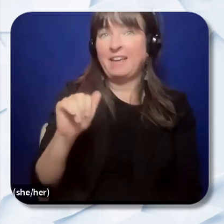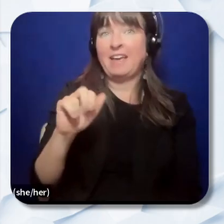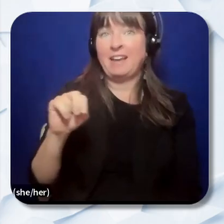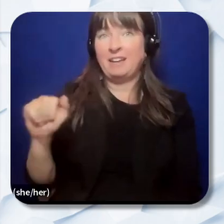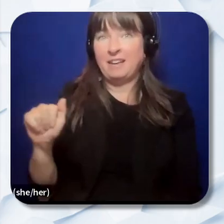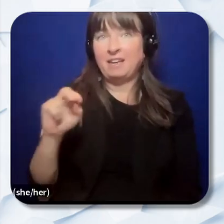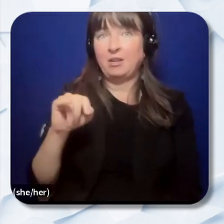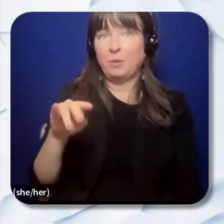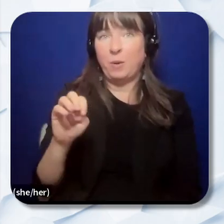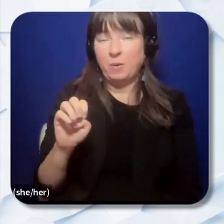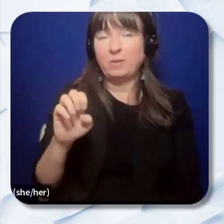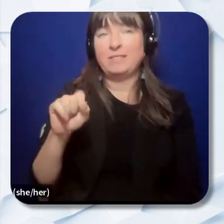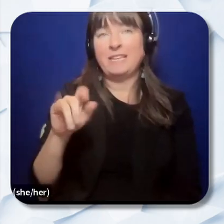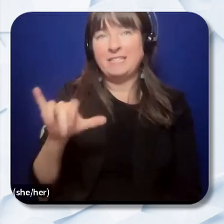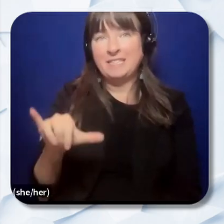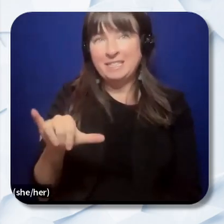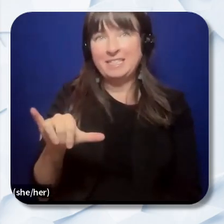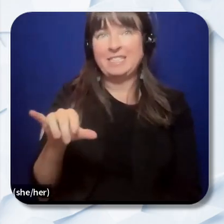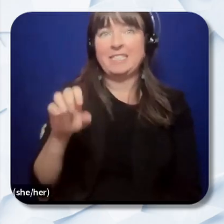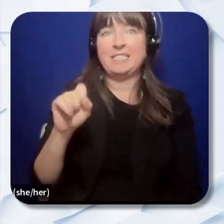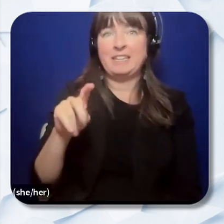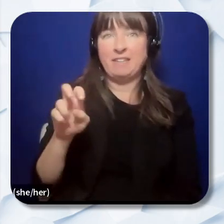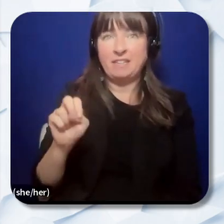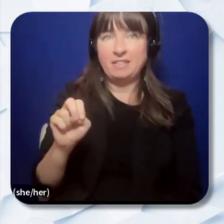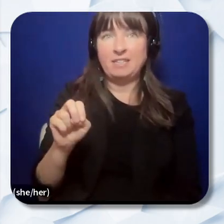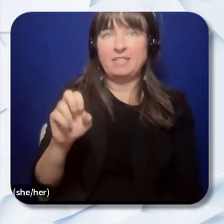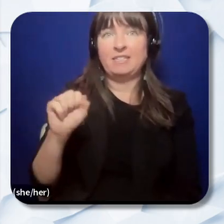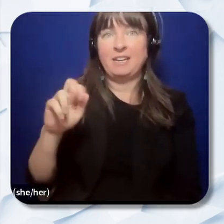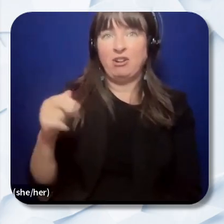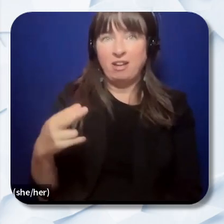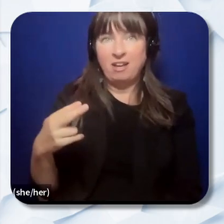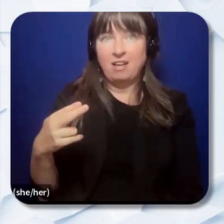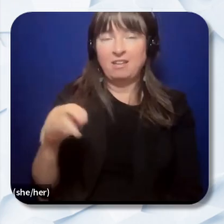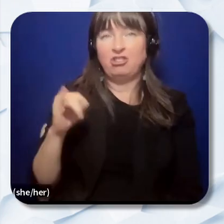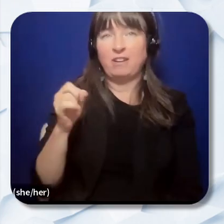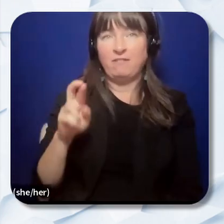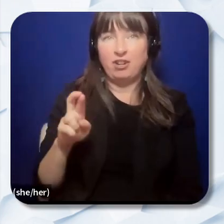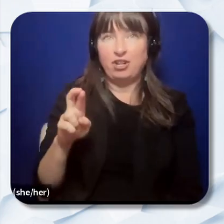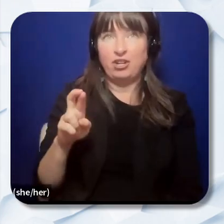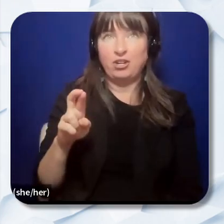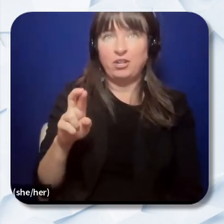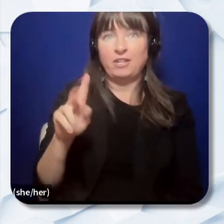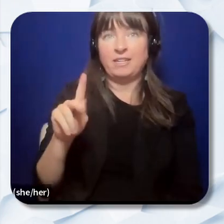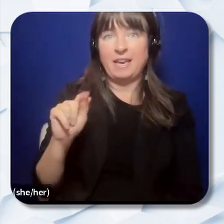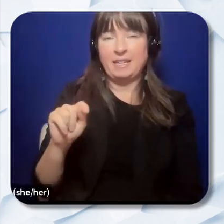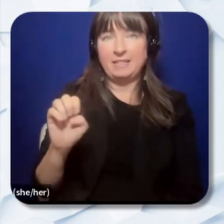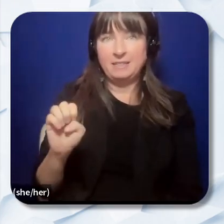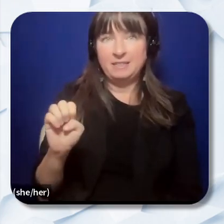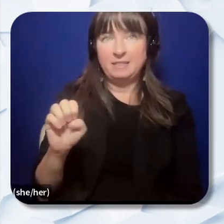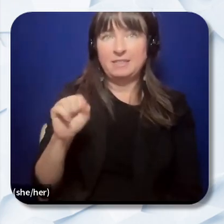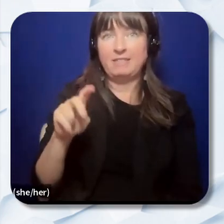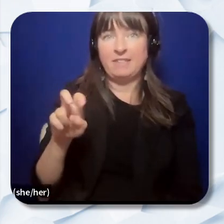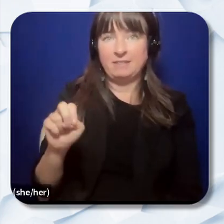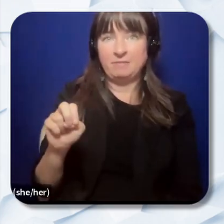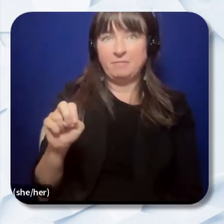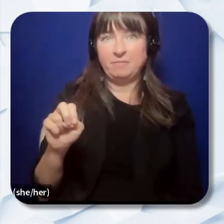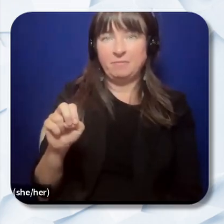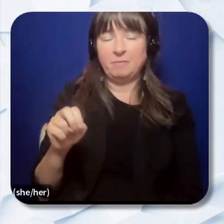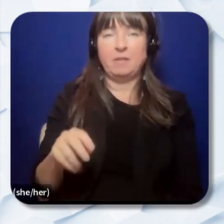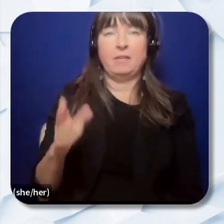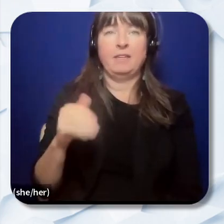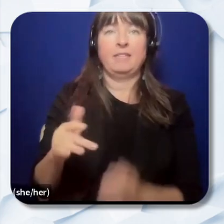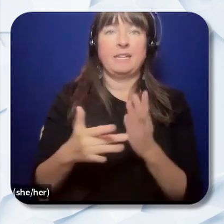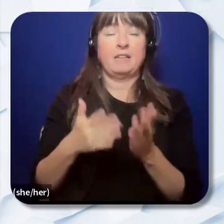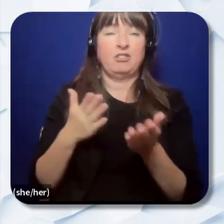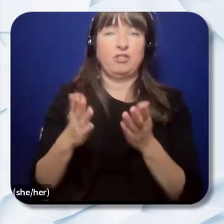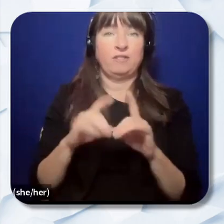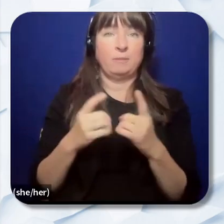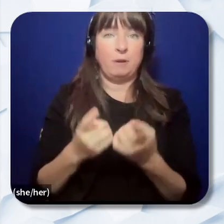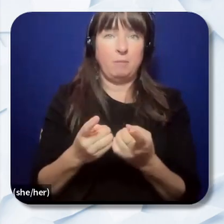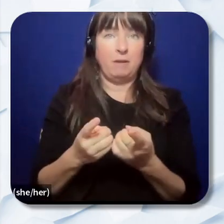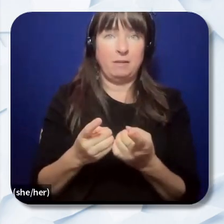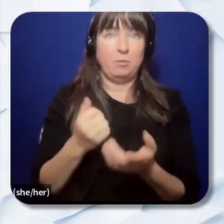Nicole Stacy Steven Sara Jennifer Kate and Steven. Our technology services department who helped put